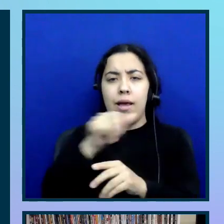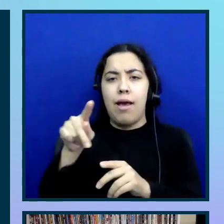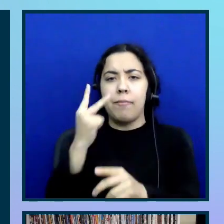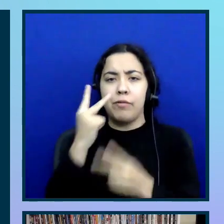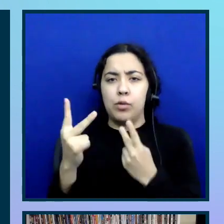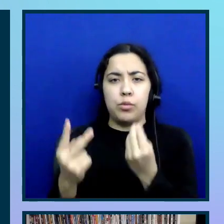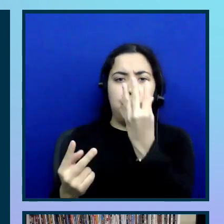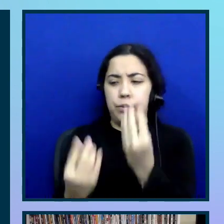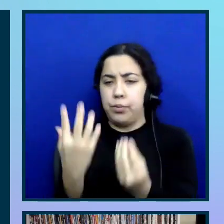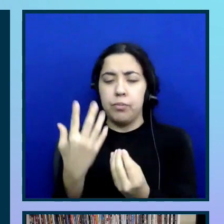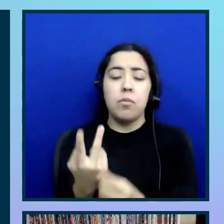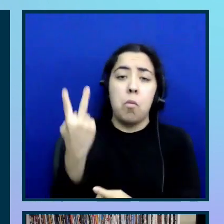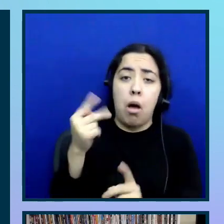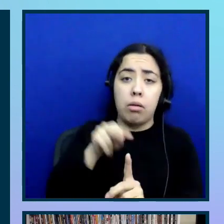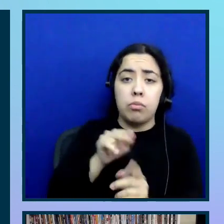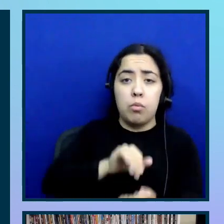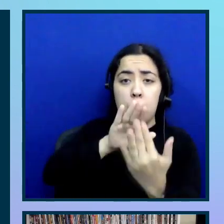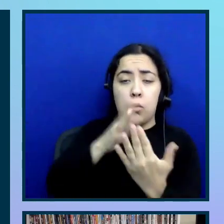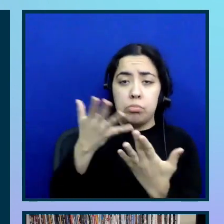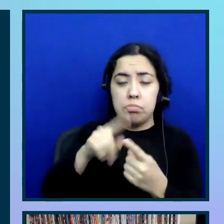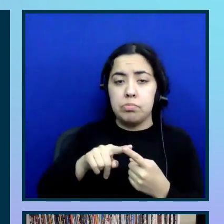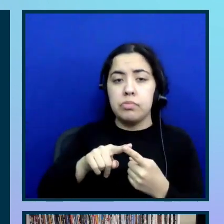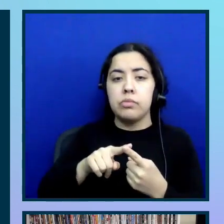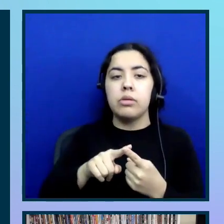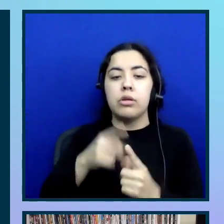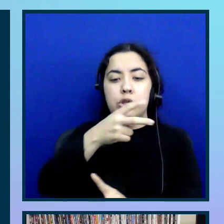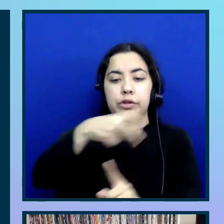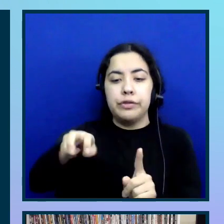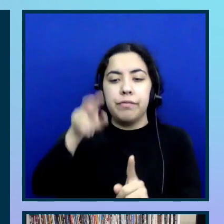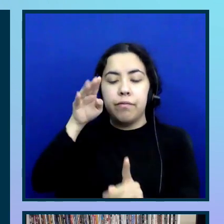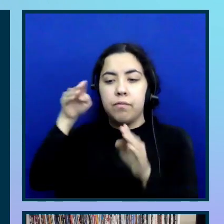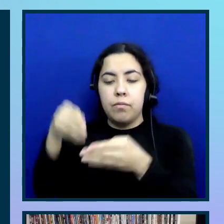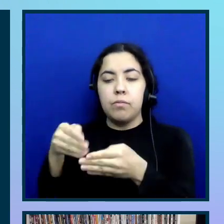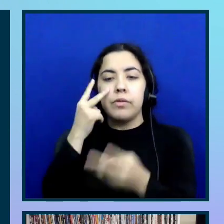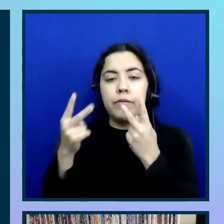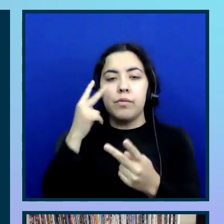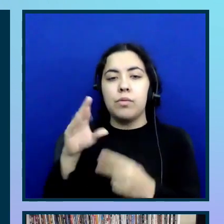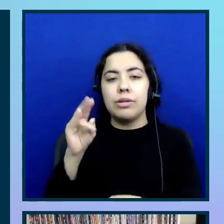One could be that you could shift focus to the view container, that is the top of the view,